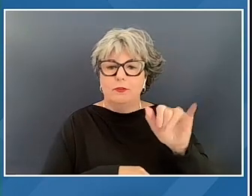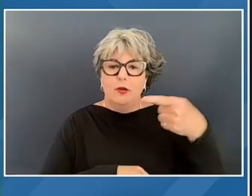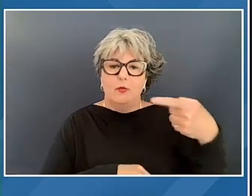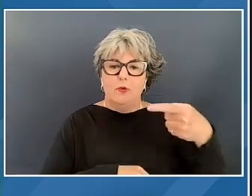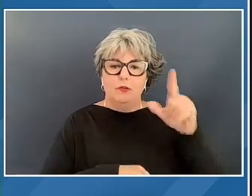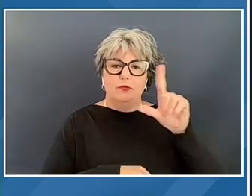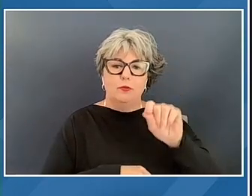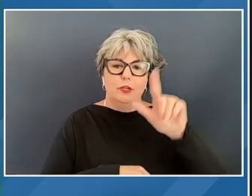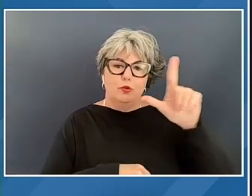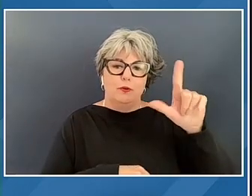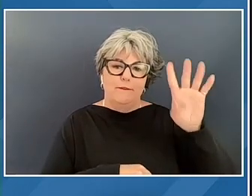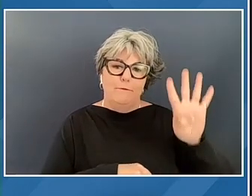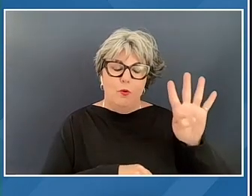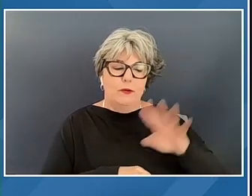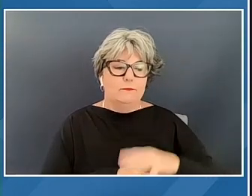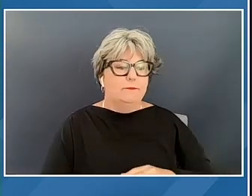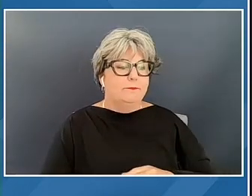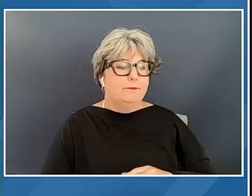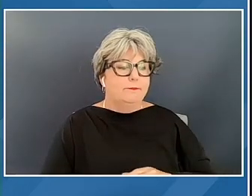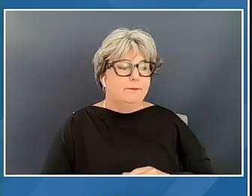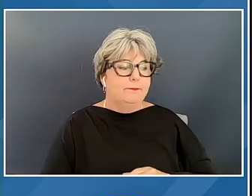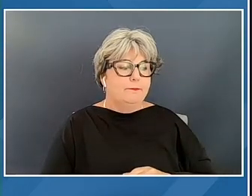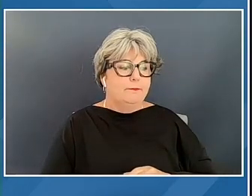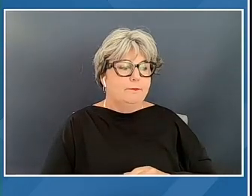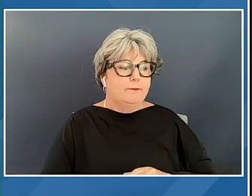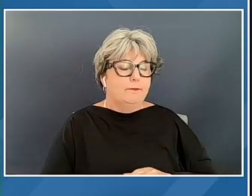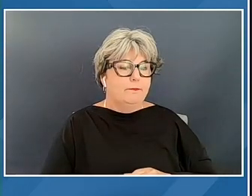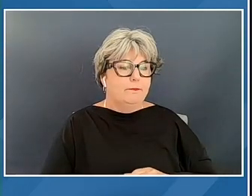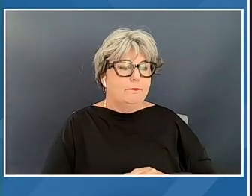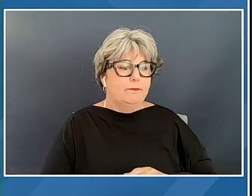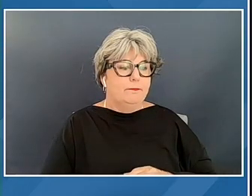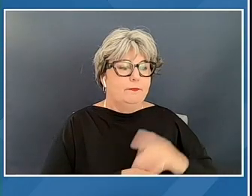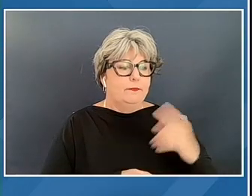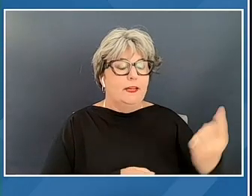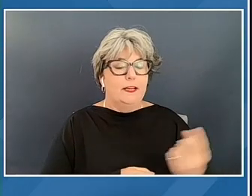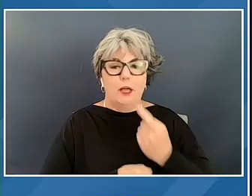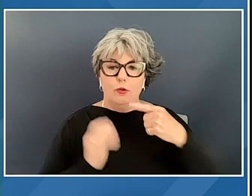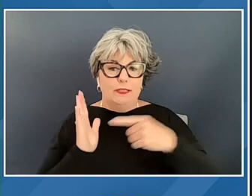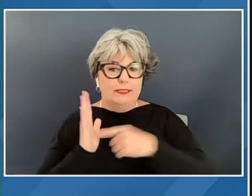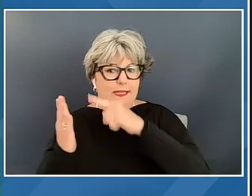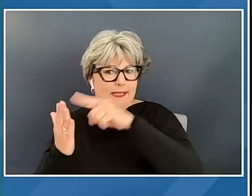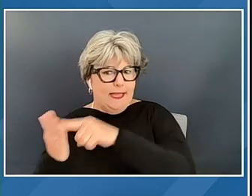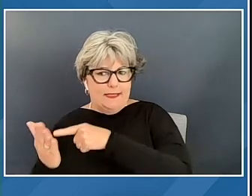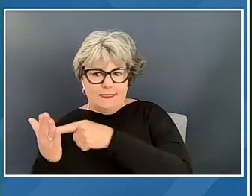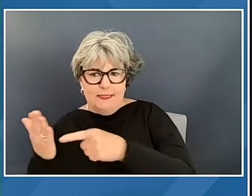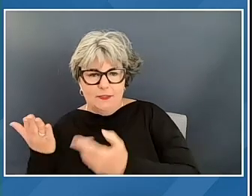So it is not about just debt cancellation that was proposed under the HEROES waiver,